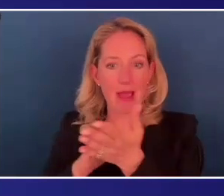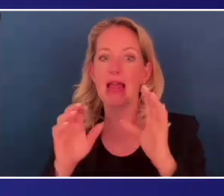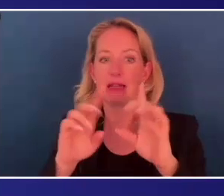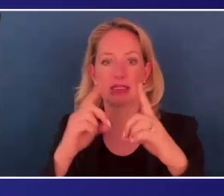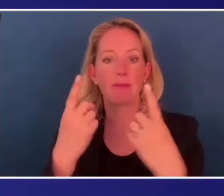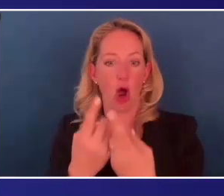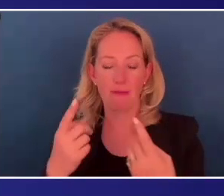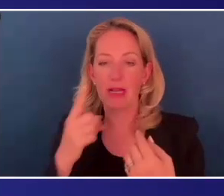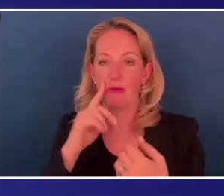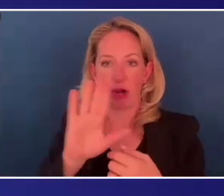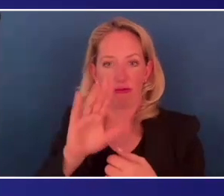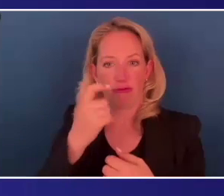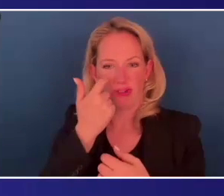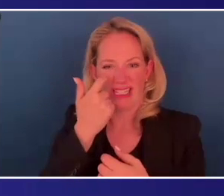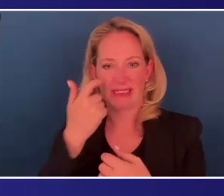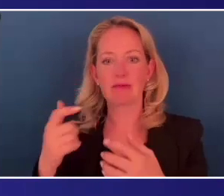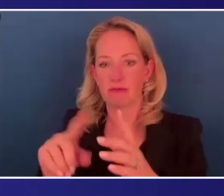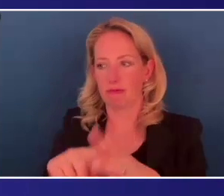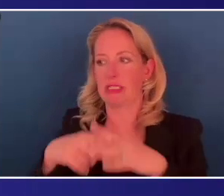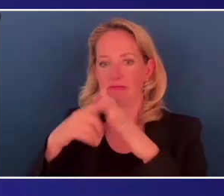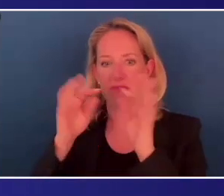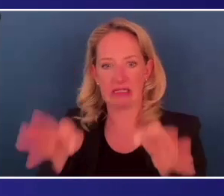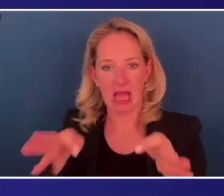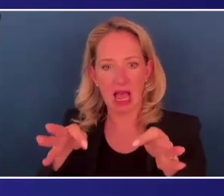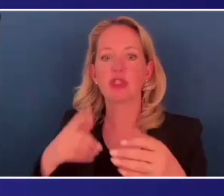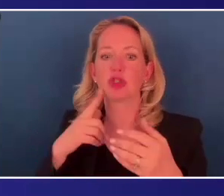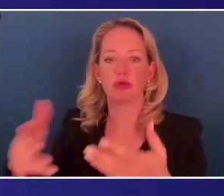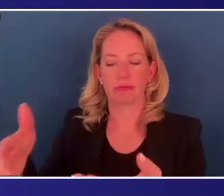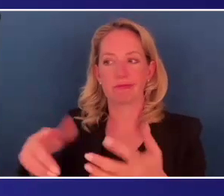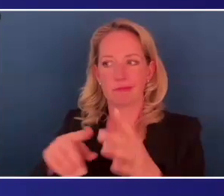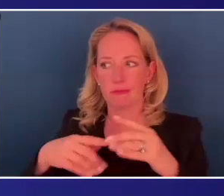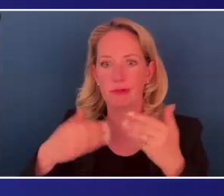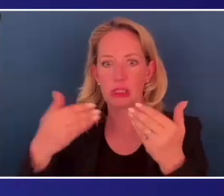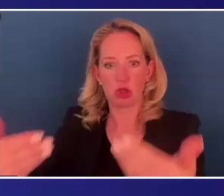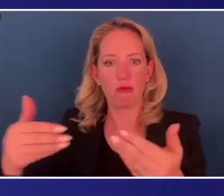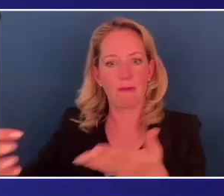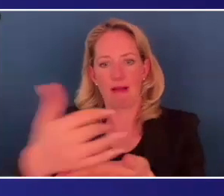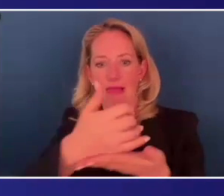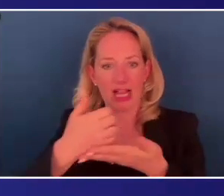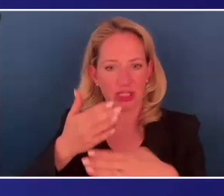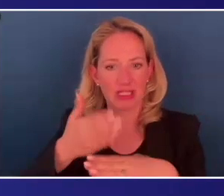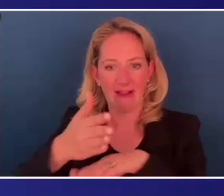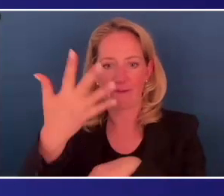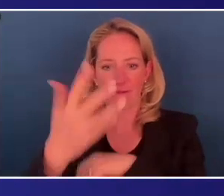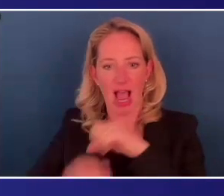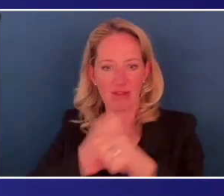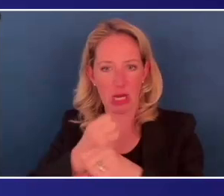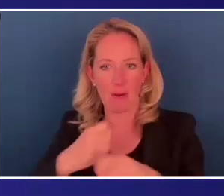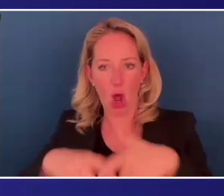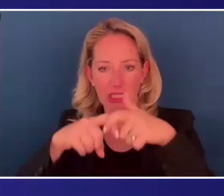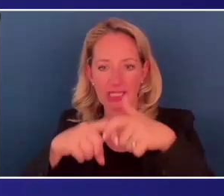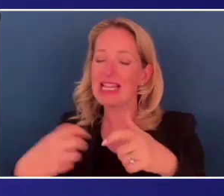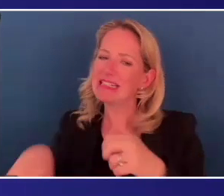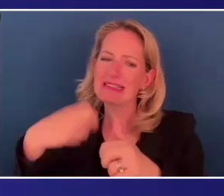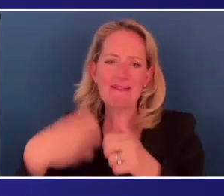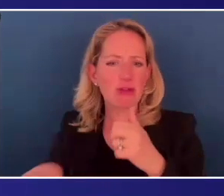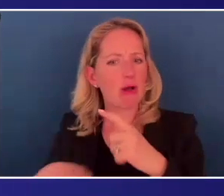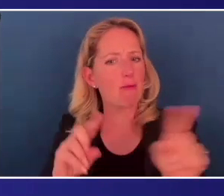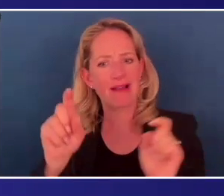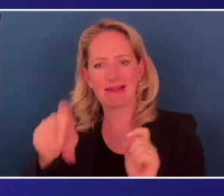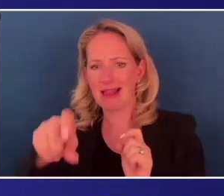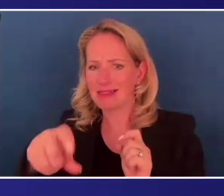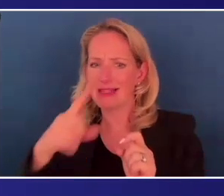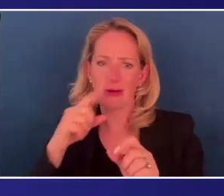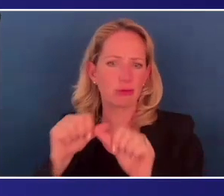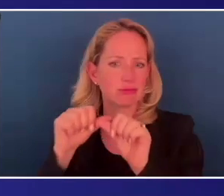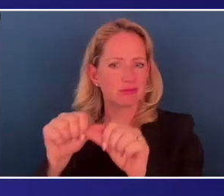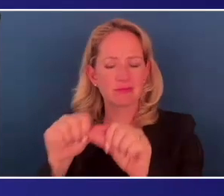Resuming collections after a five-year pause is difficult but necessary step. Preserving the integrity of the Title 4 student aid program.